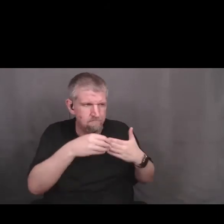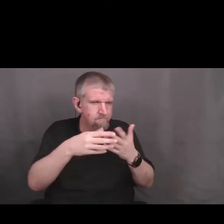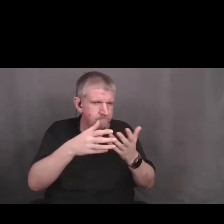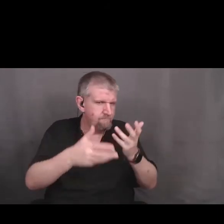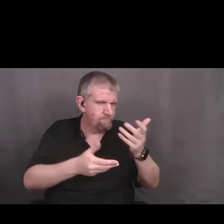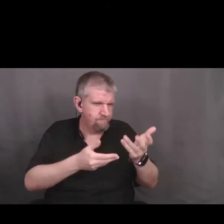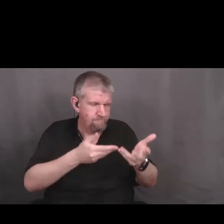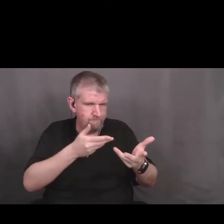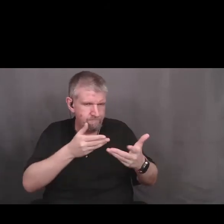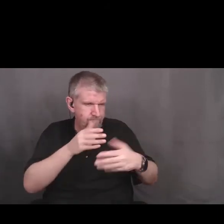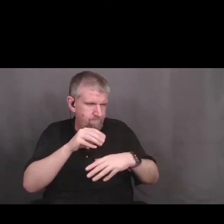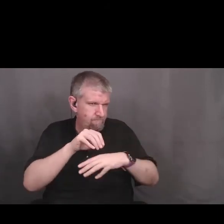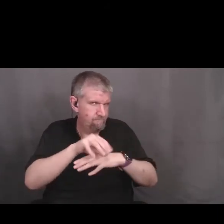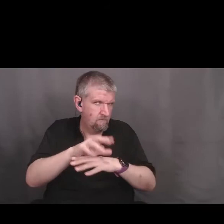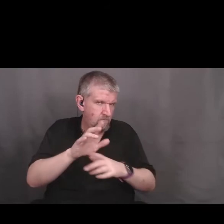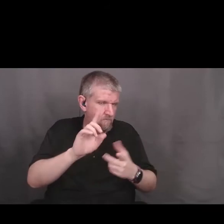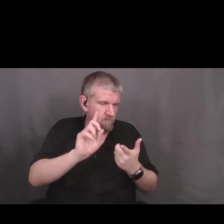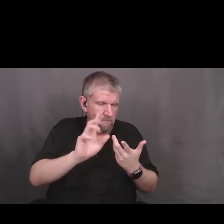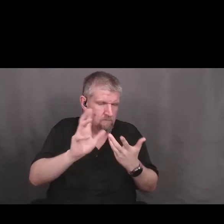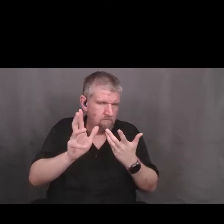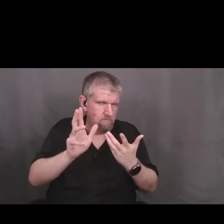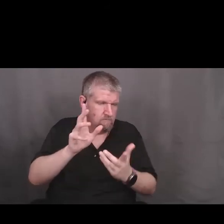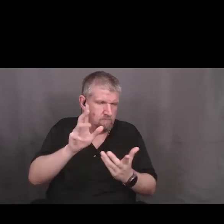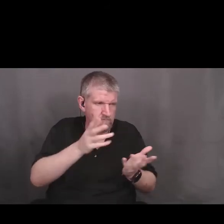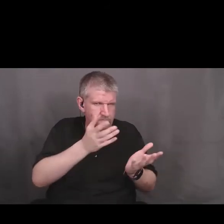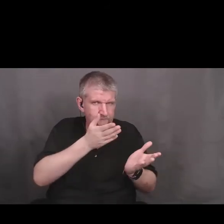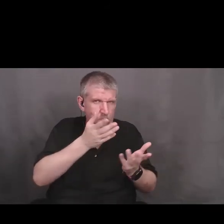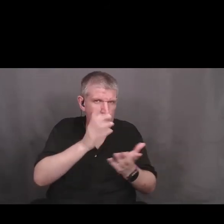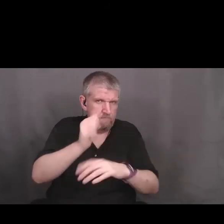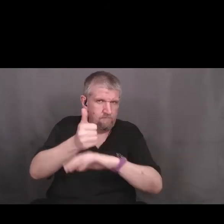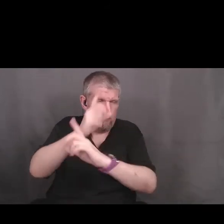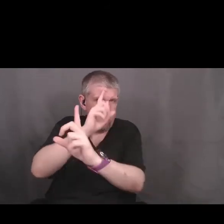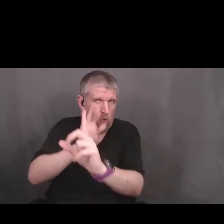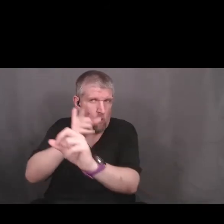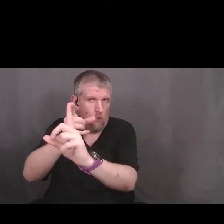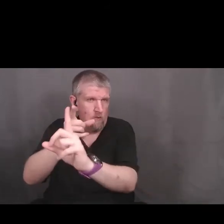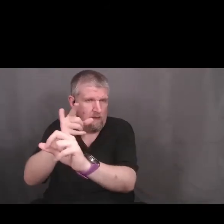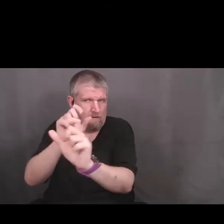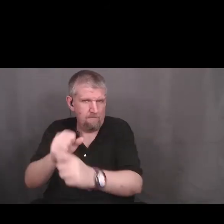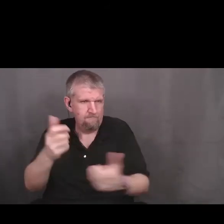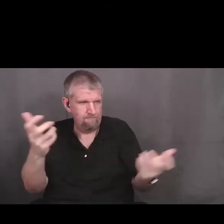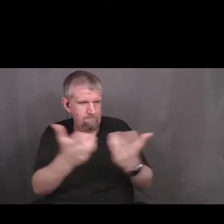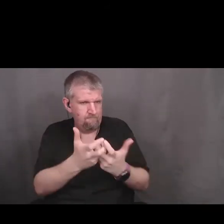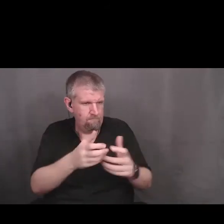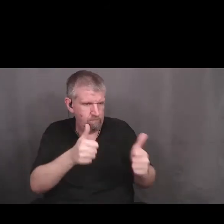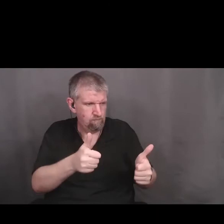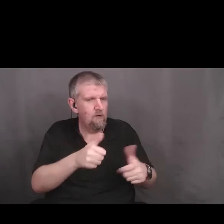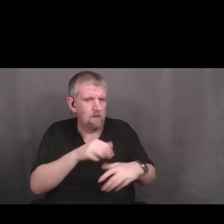to guide them towards an employment goal that is going to be a good fit for that individual,